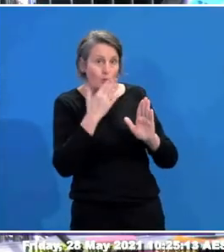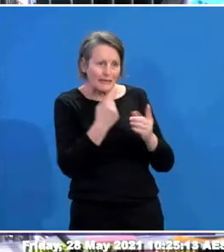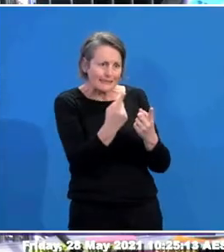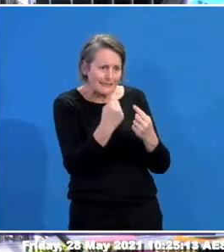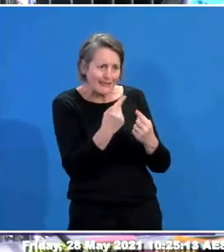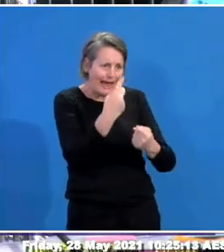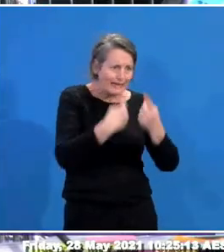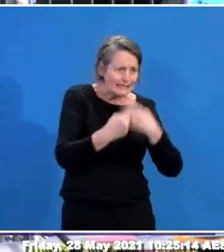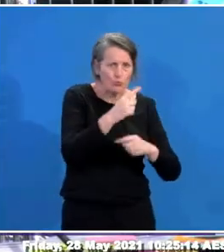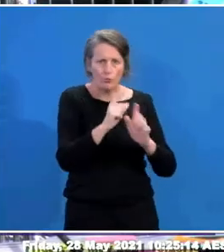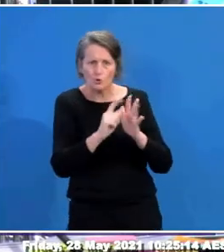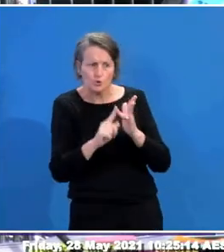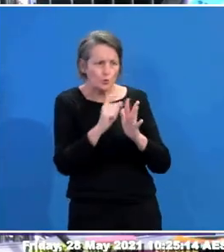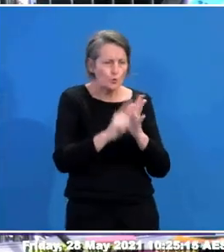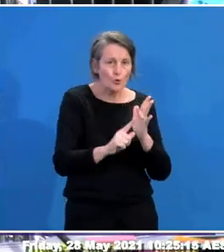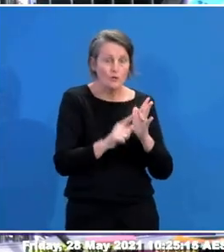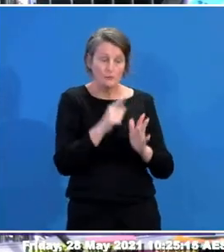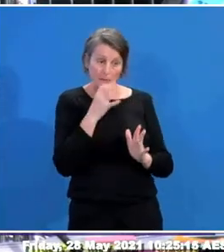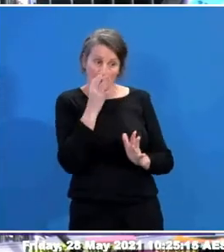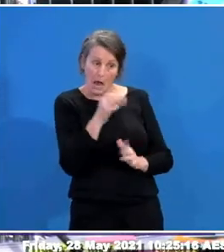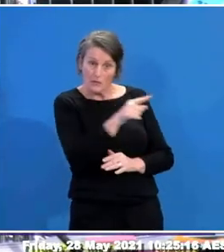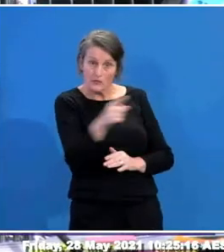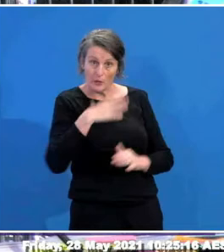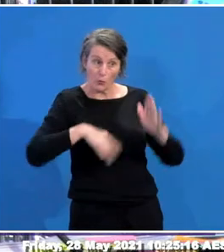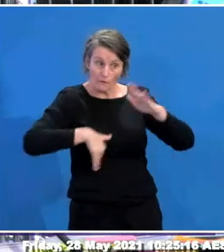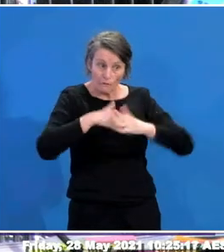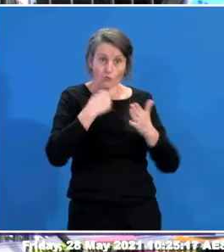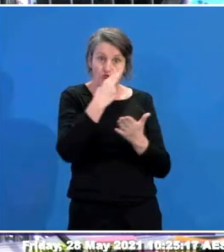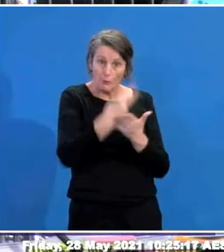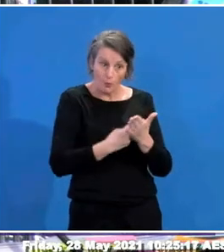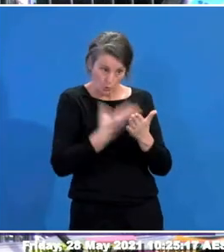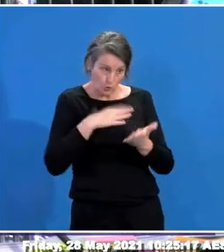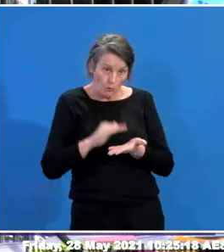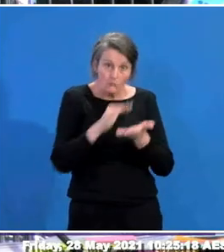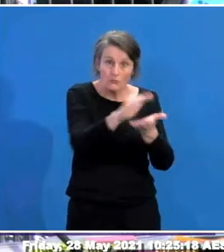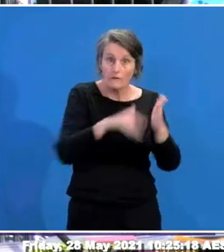or not they may be interested in a full copy of this investigation report?